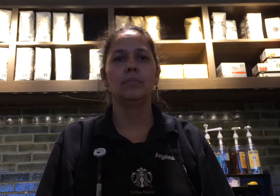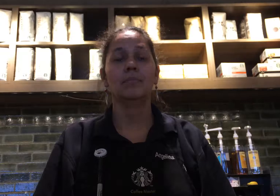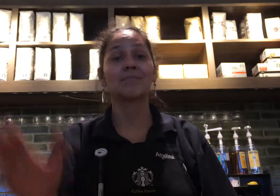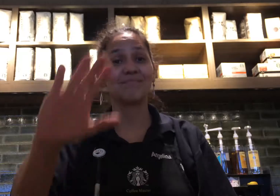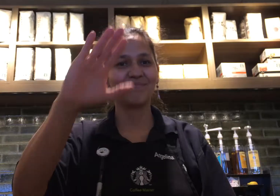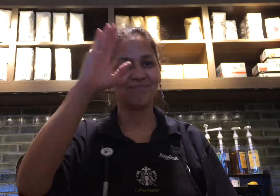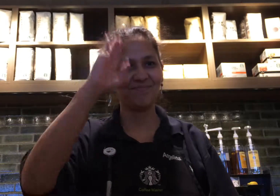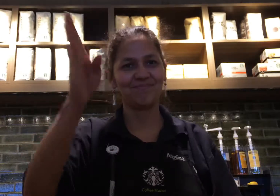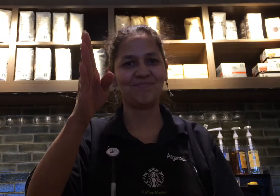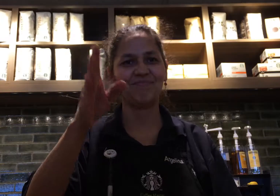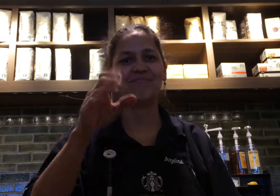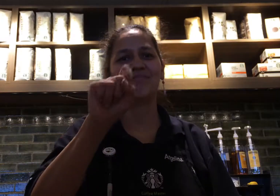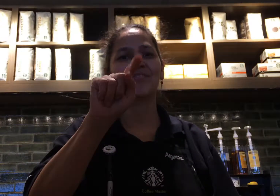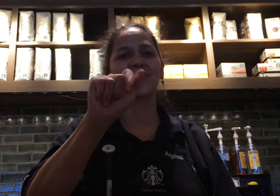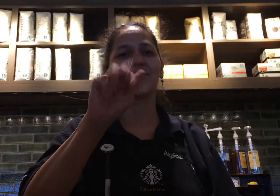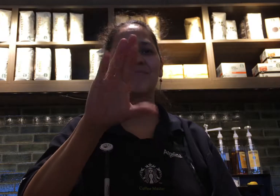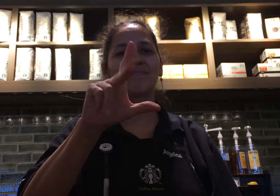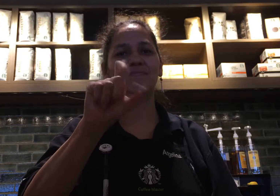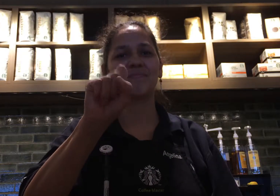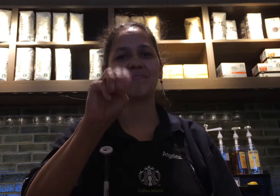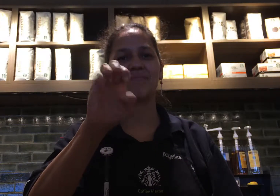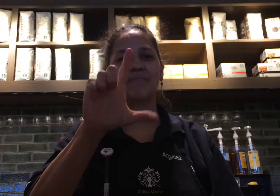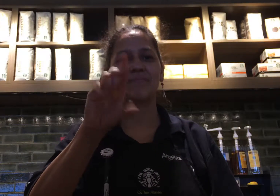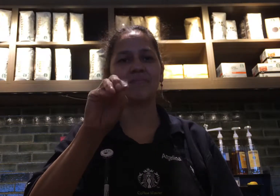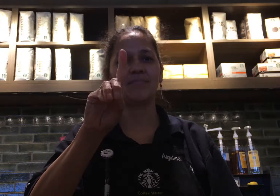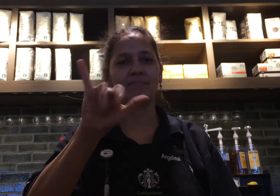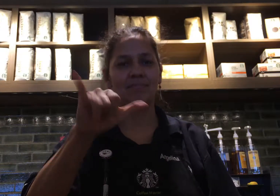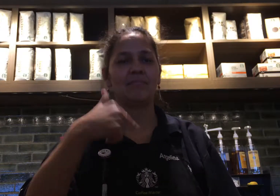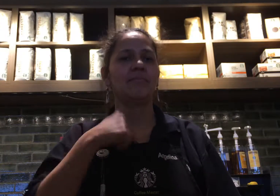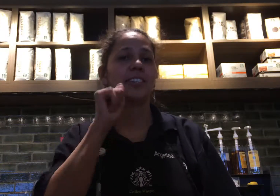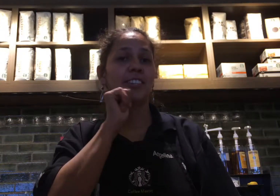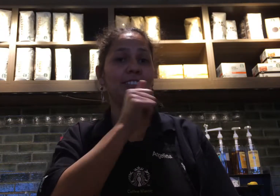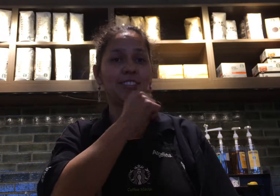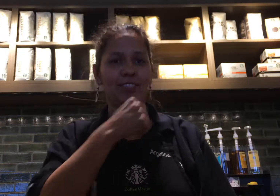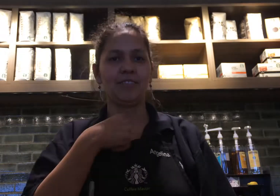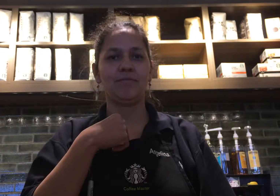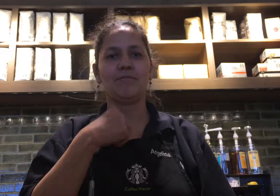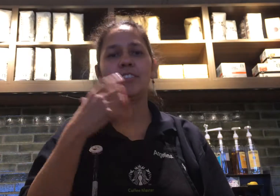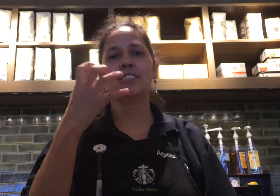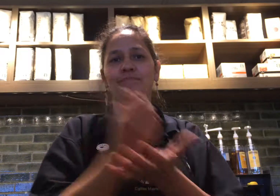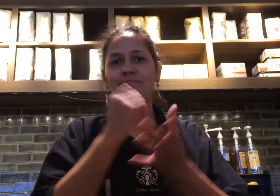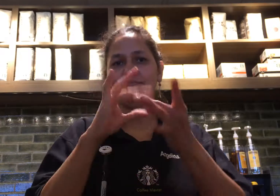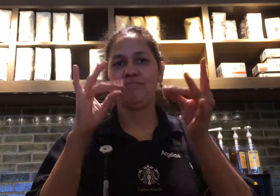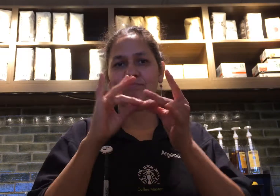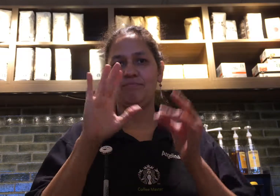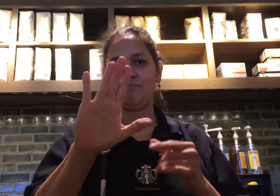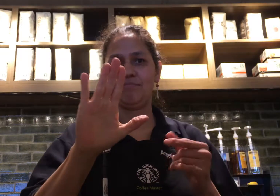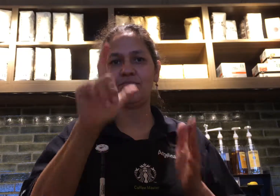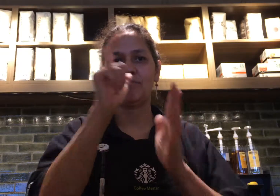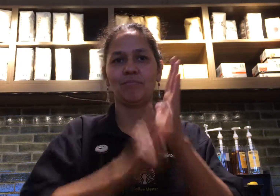Hola Starbucks Melody It's me Angelina I will like to talk about your article.